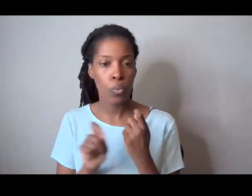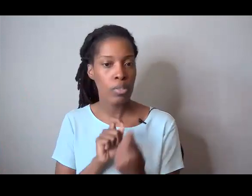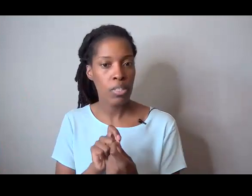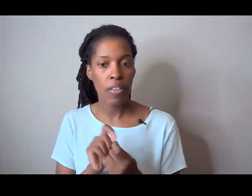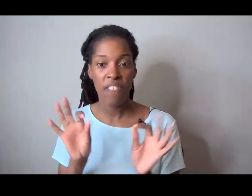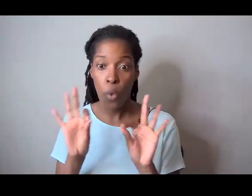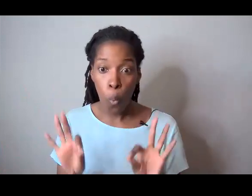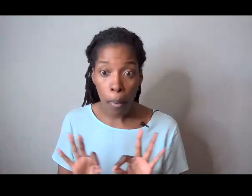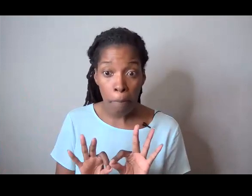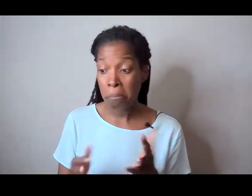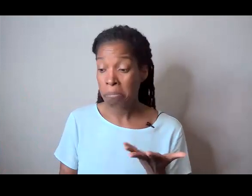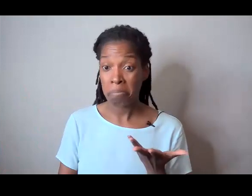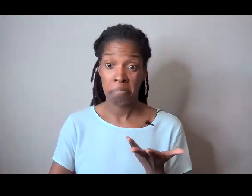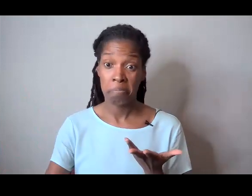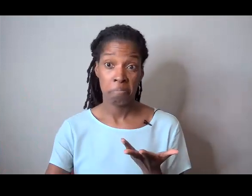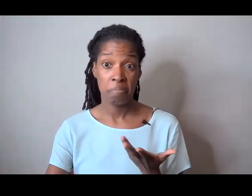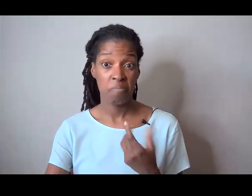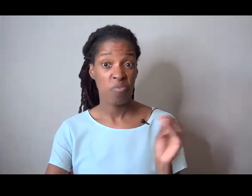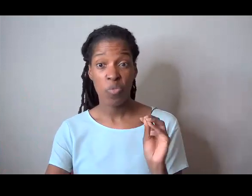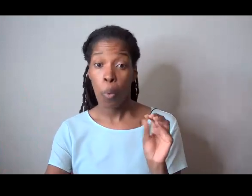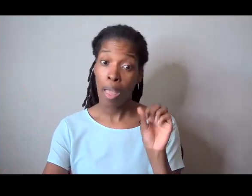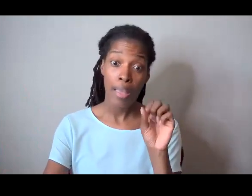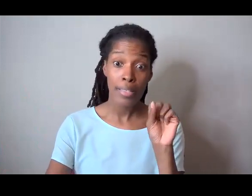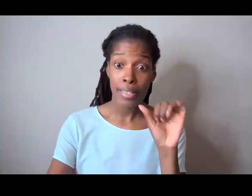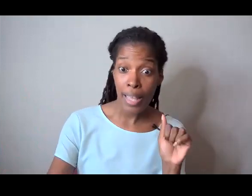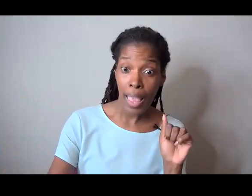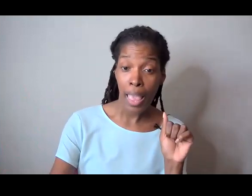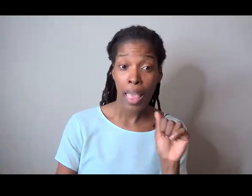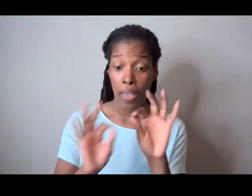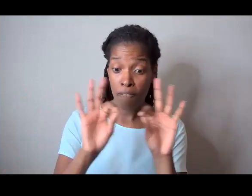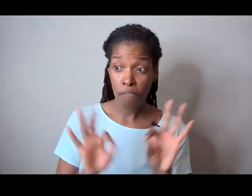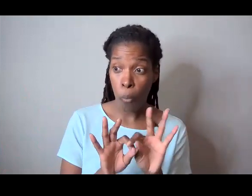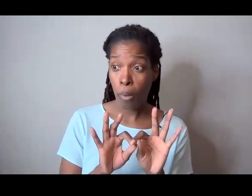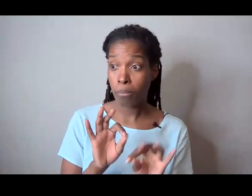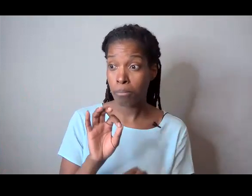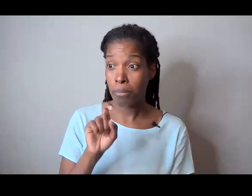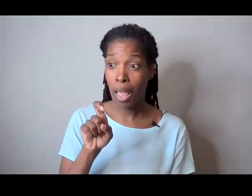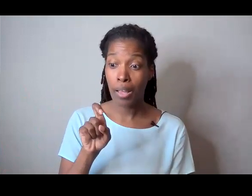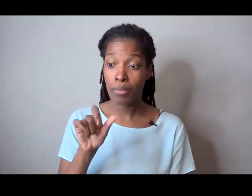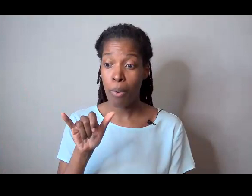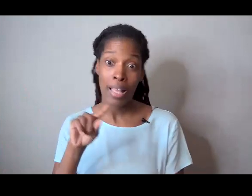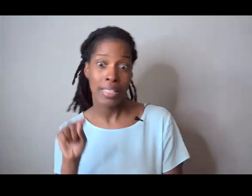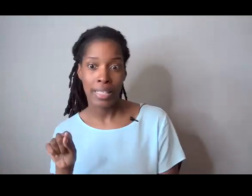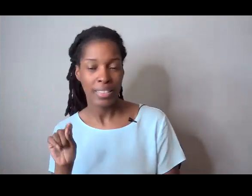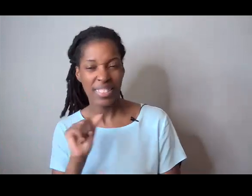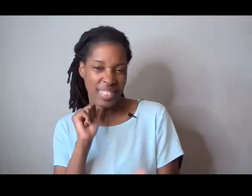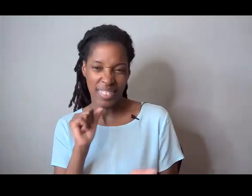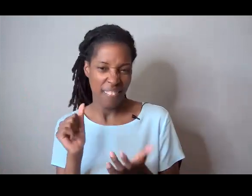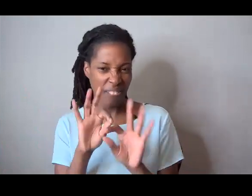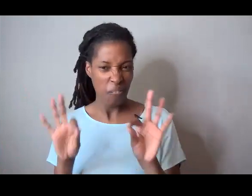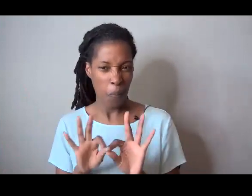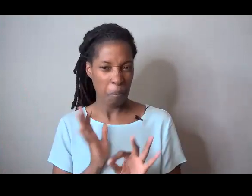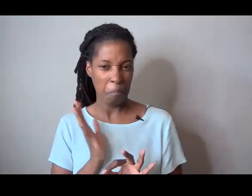There's no SSA form XYZ that you fill out with these details.